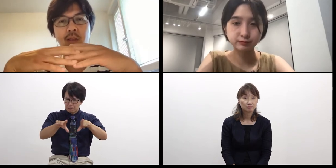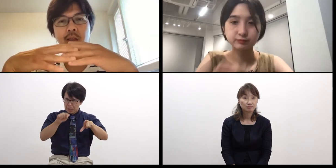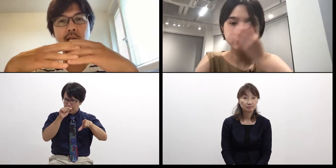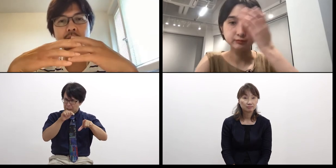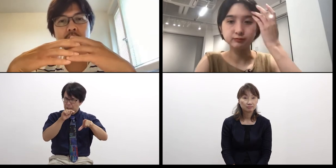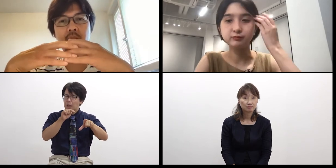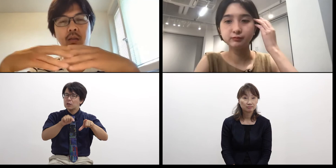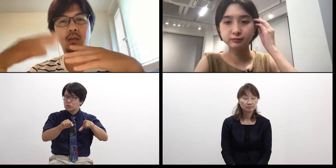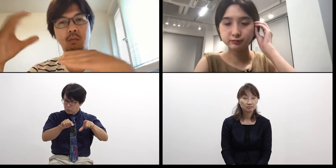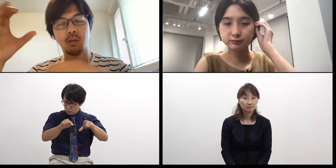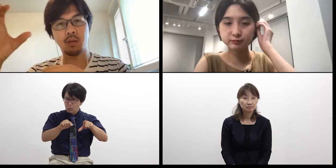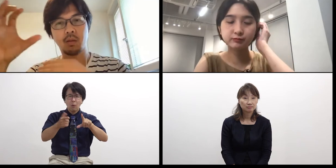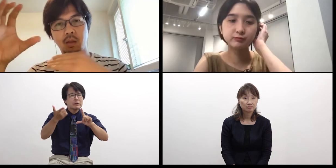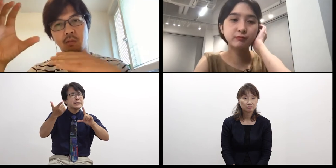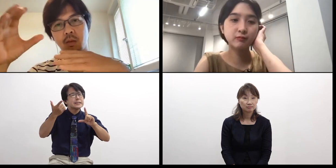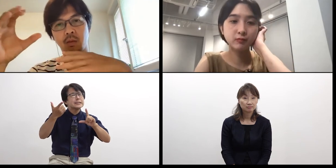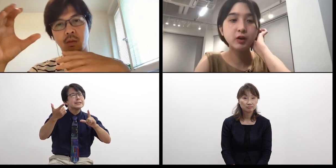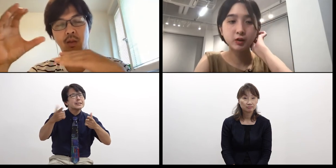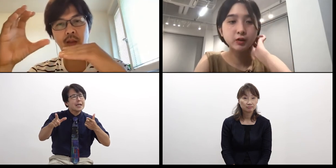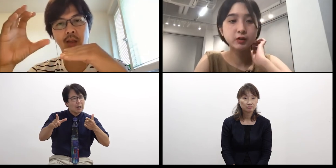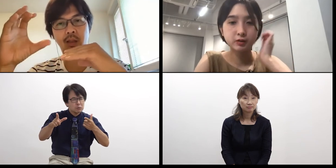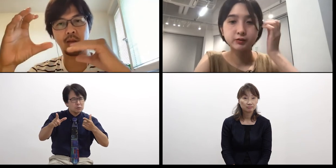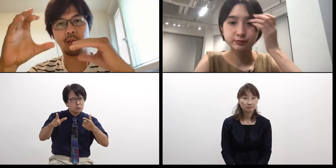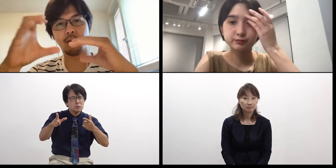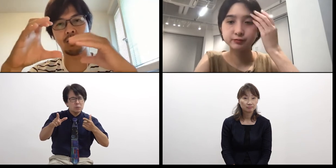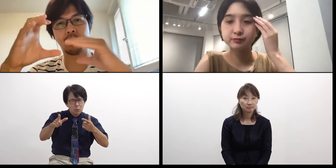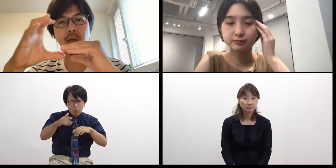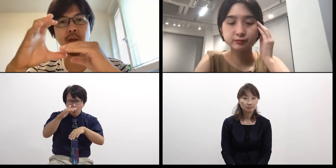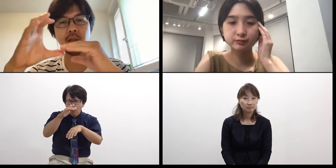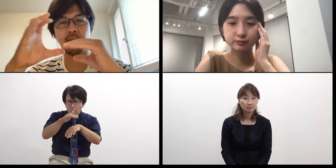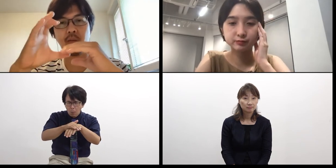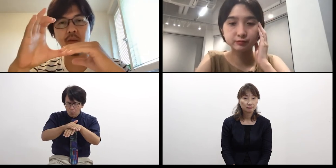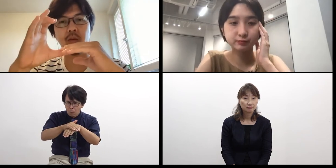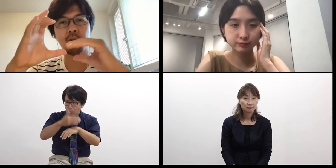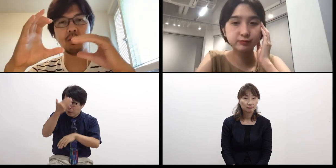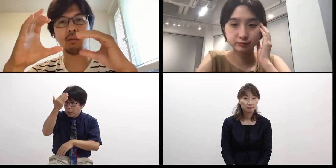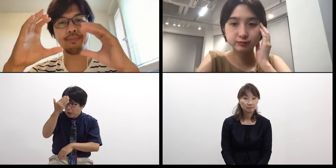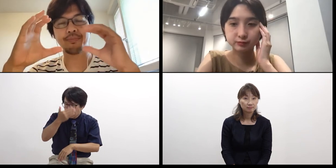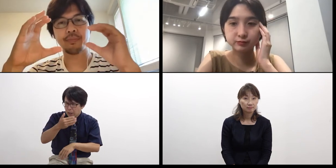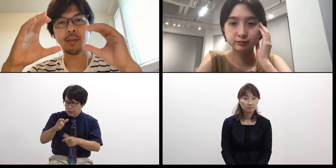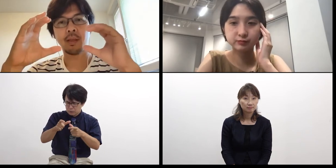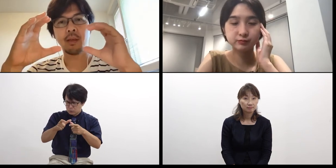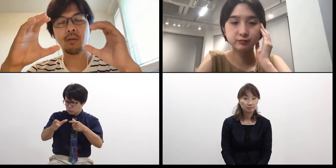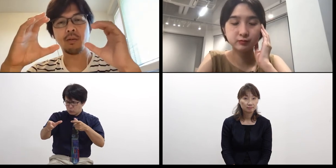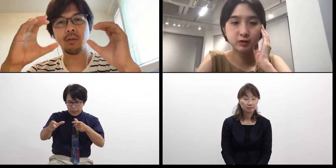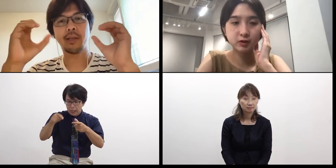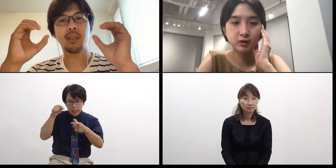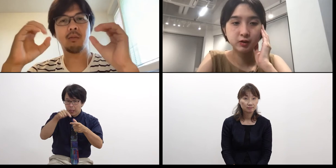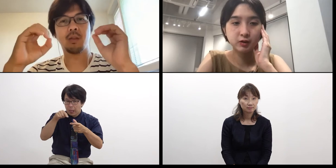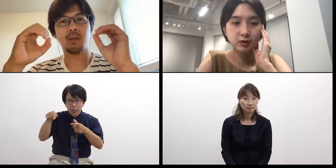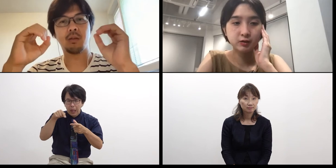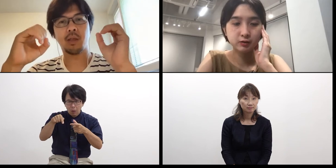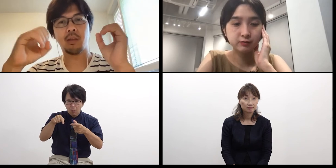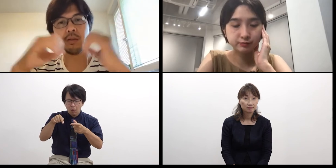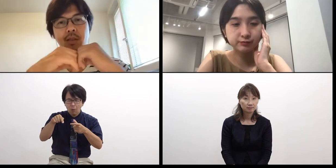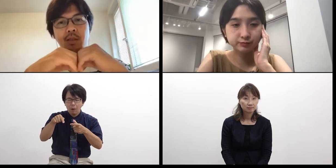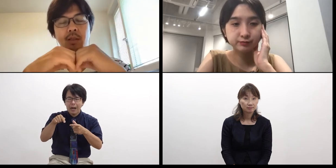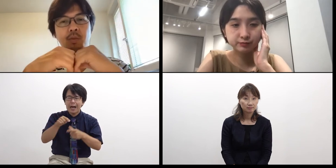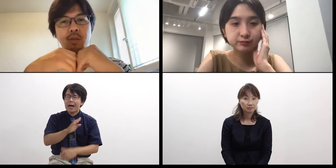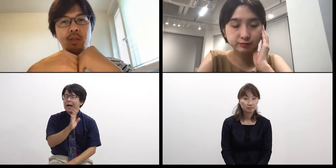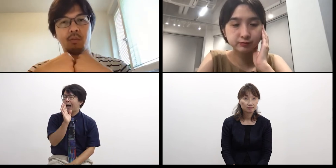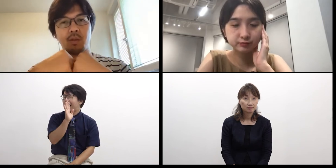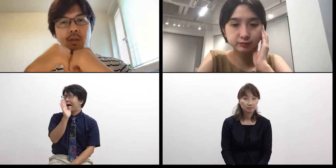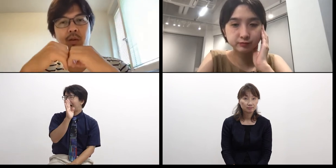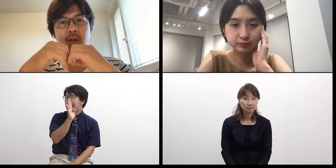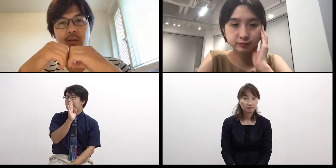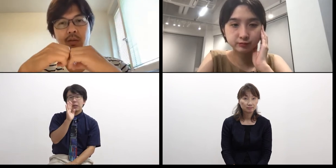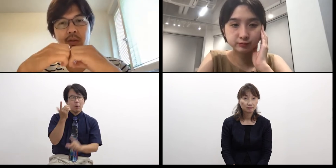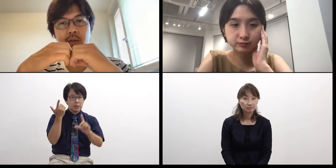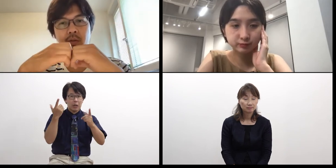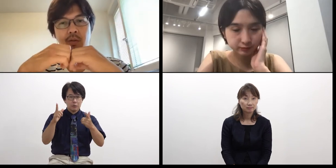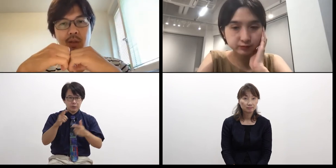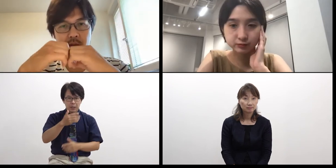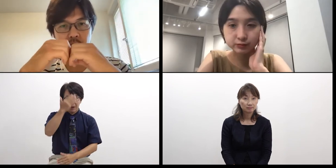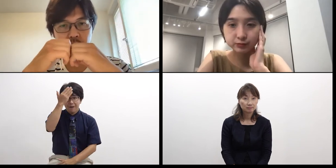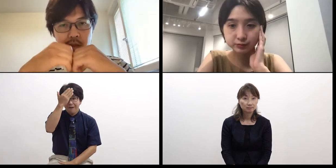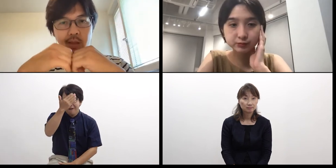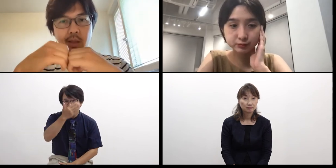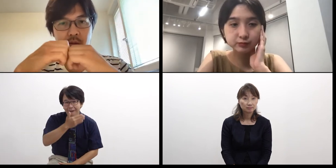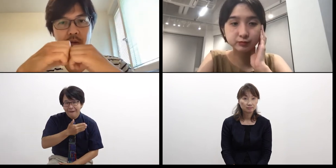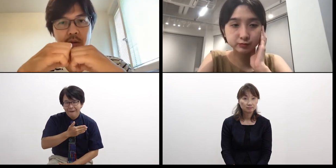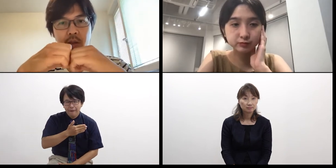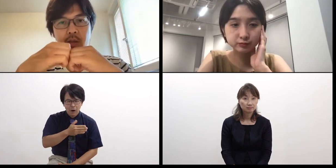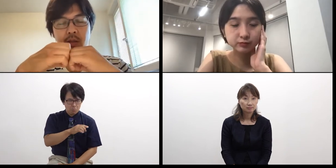something not like that, and you think positively about it, not negatively.